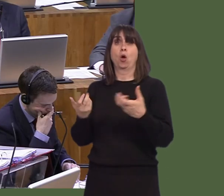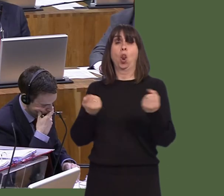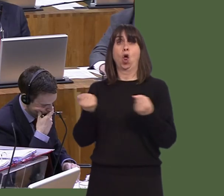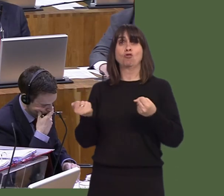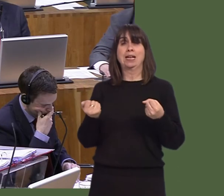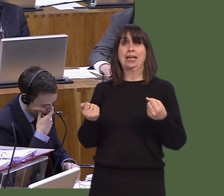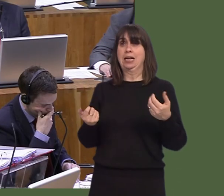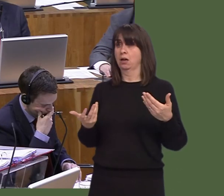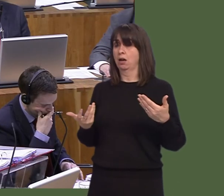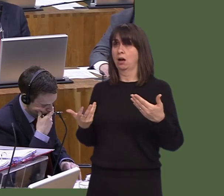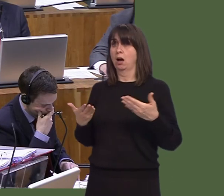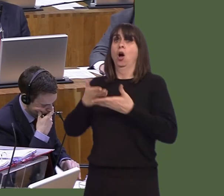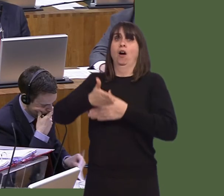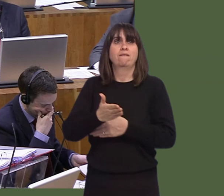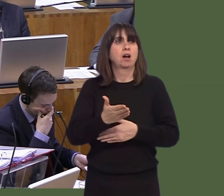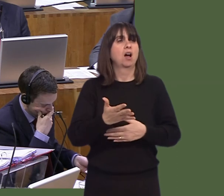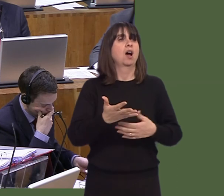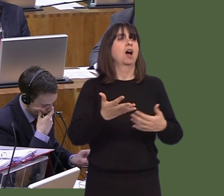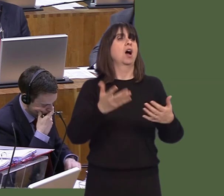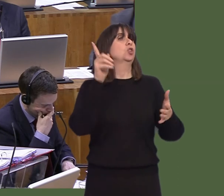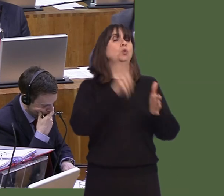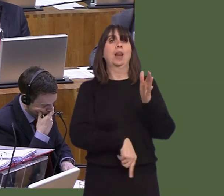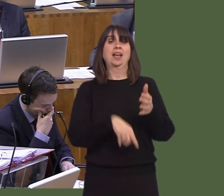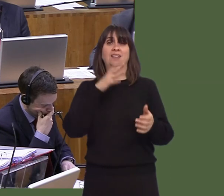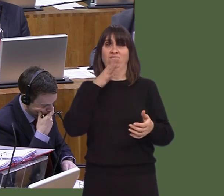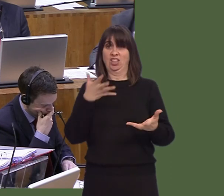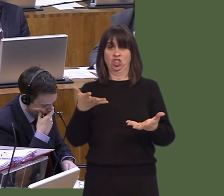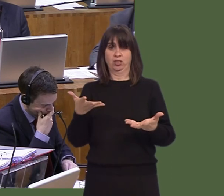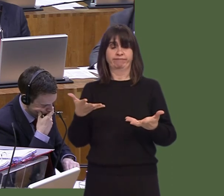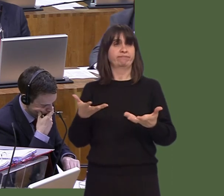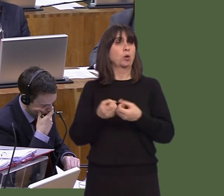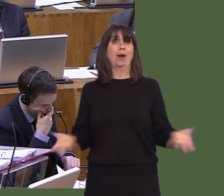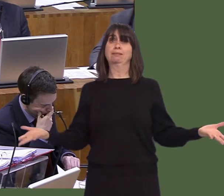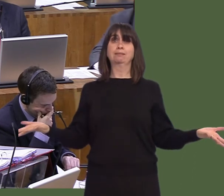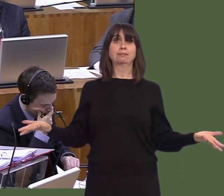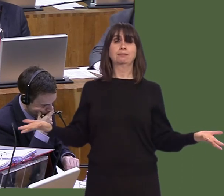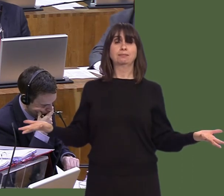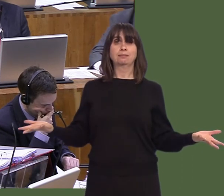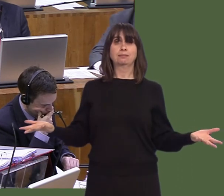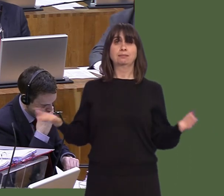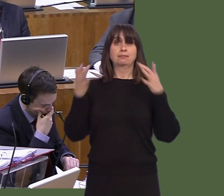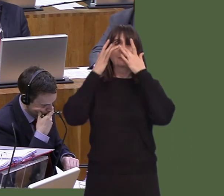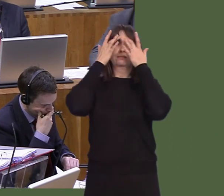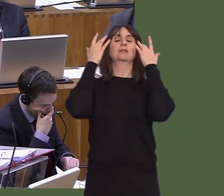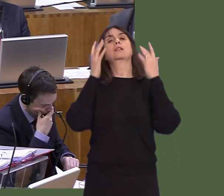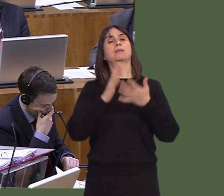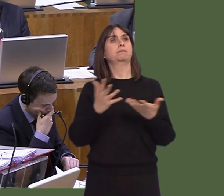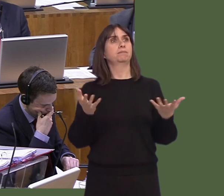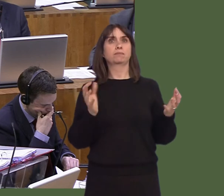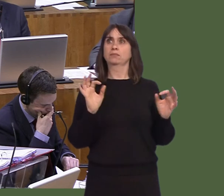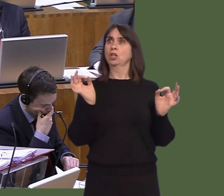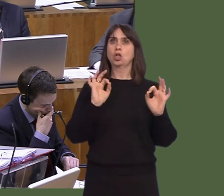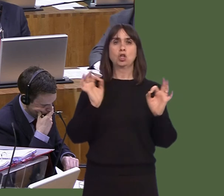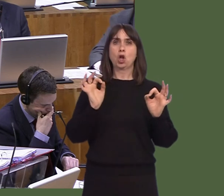At the beginning of the year, Open Doors published its annual world watch list, which is a list